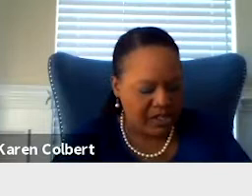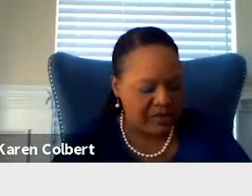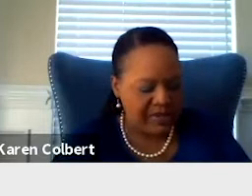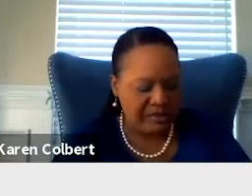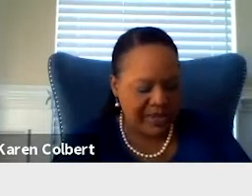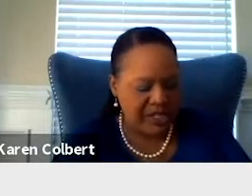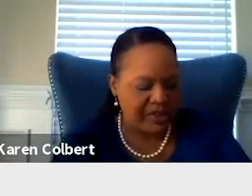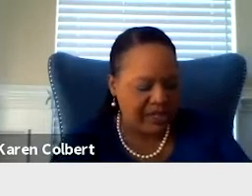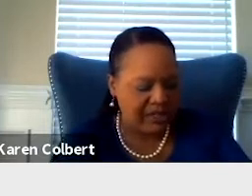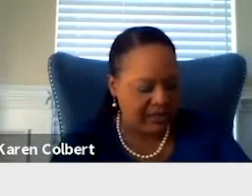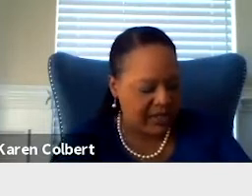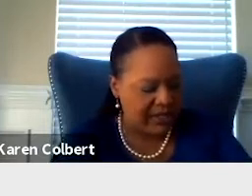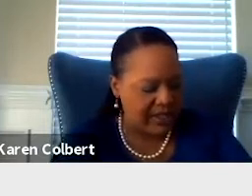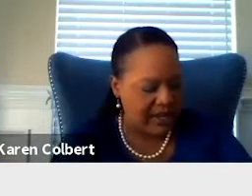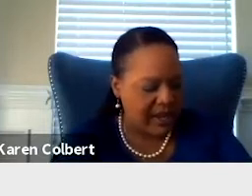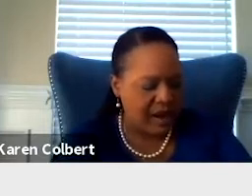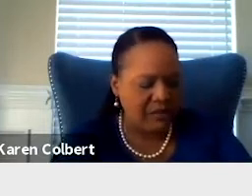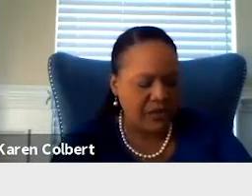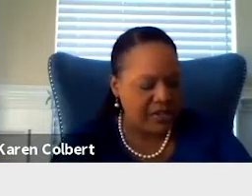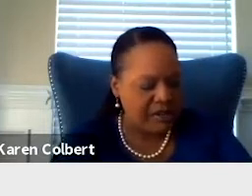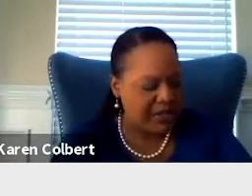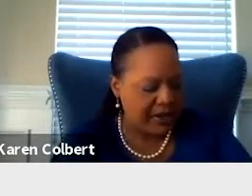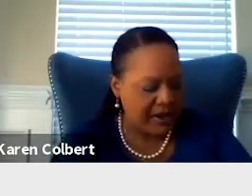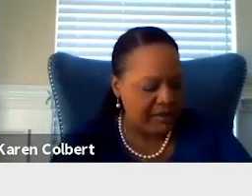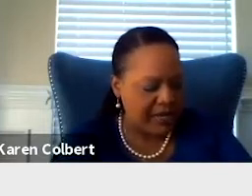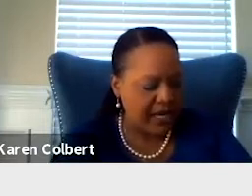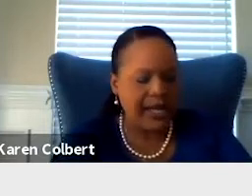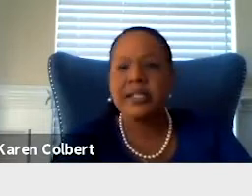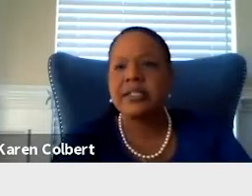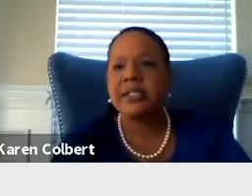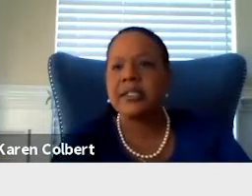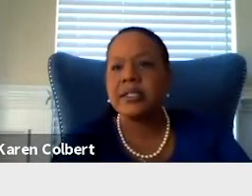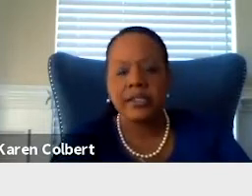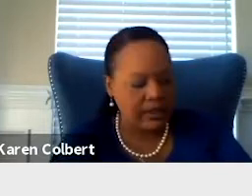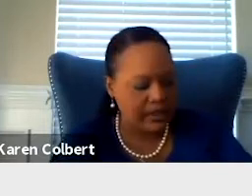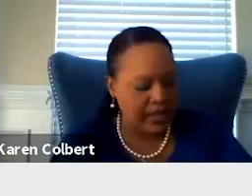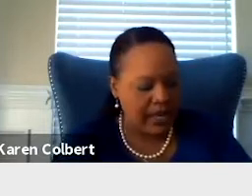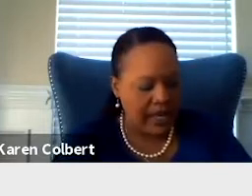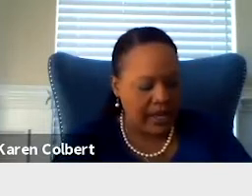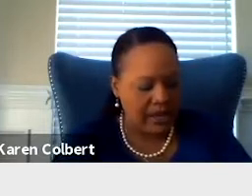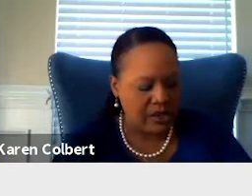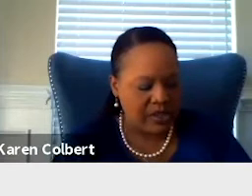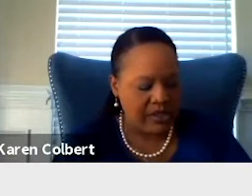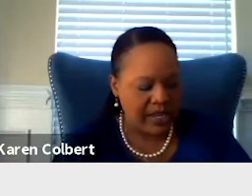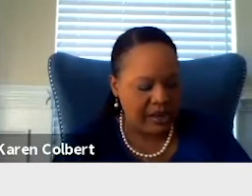and other management activities. For some time, NEI has consistently held to the same